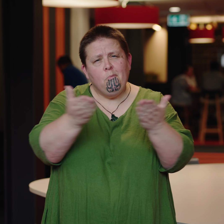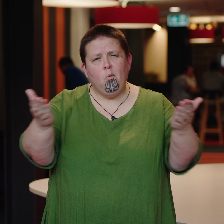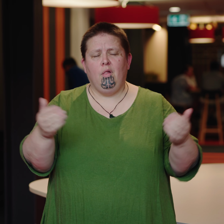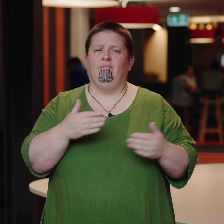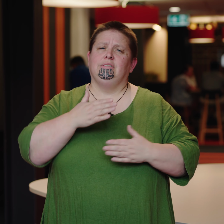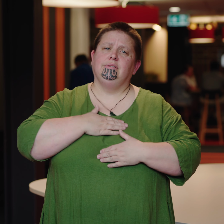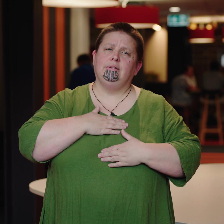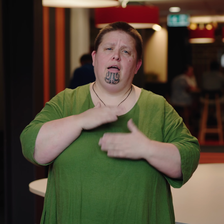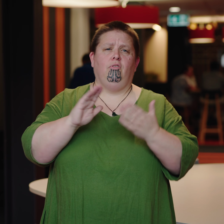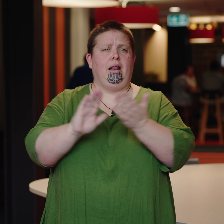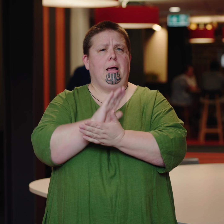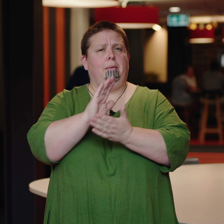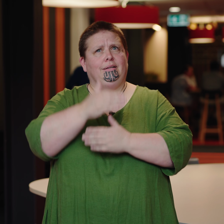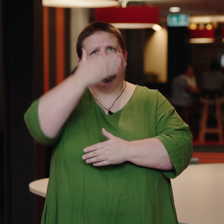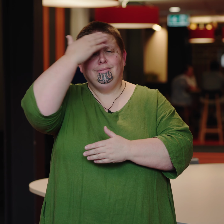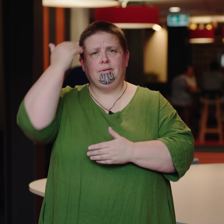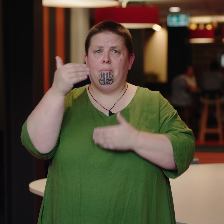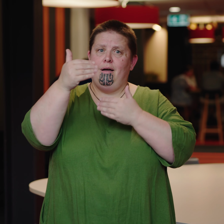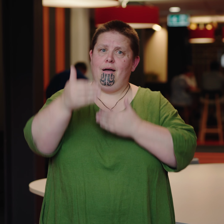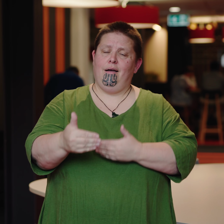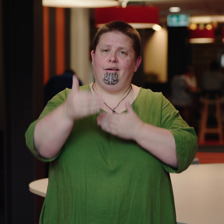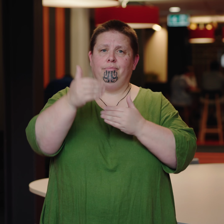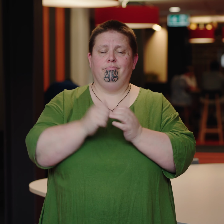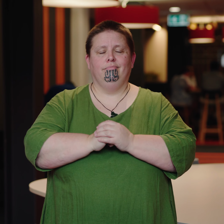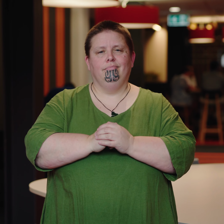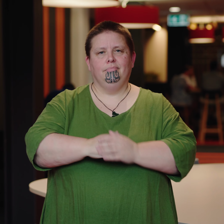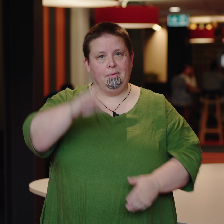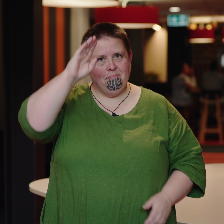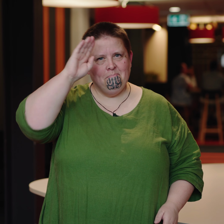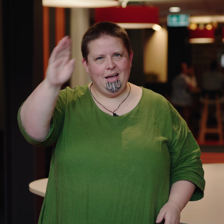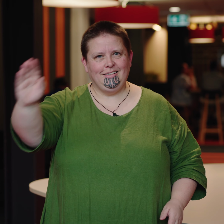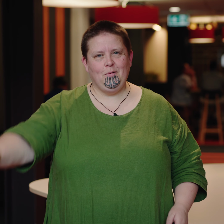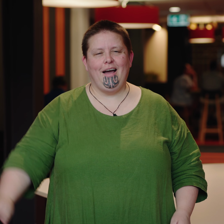Wishing you all a safe and happy festive season. Mā te wa.